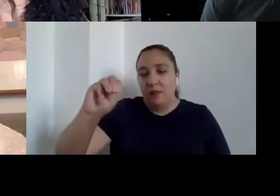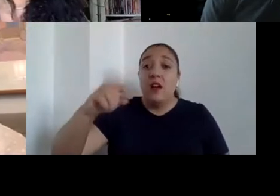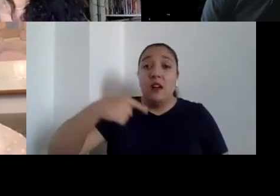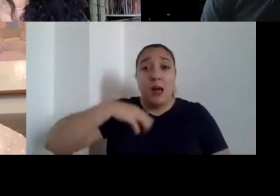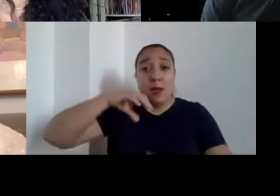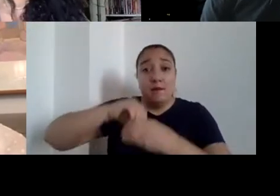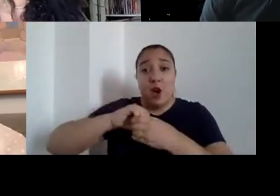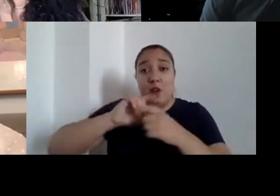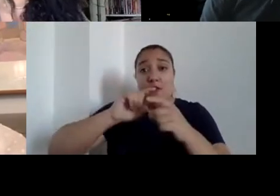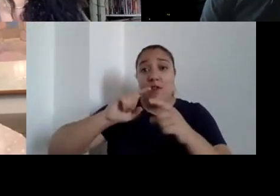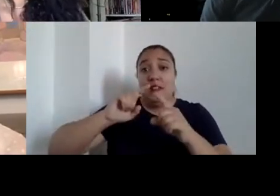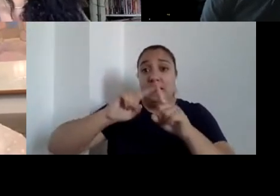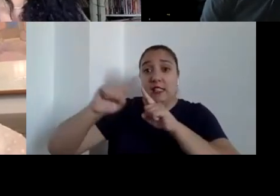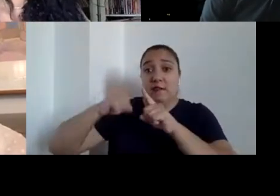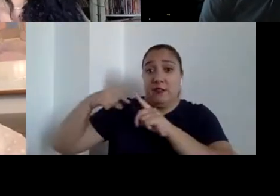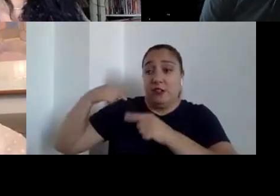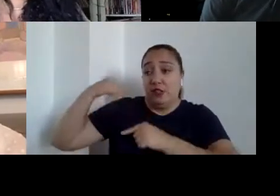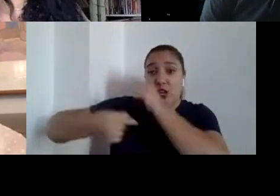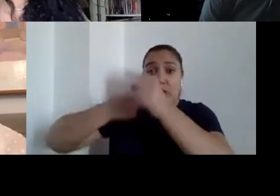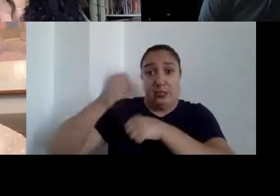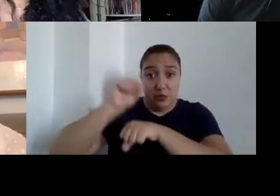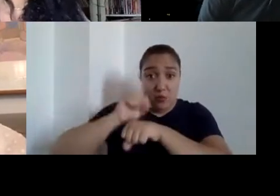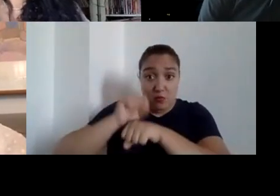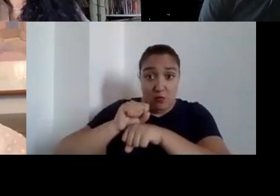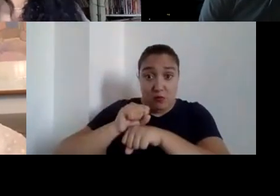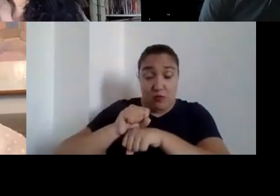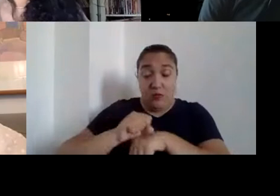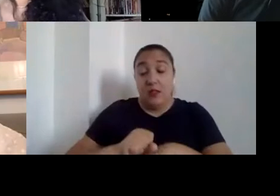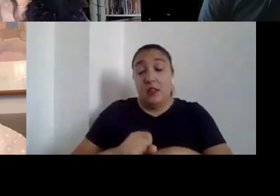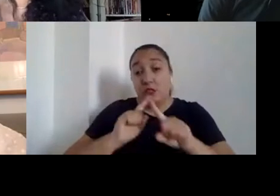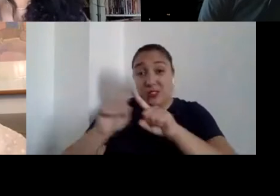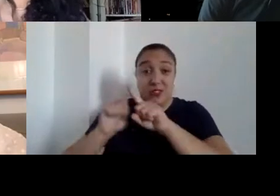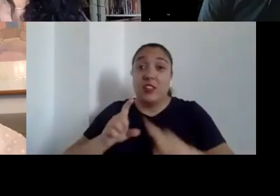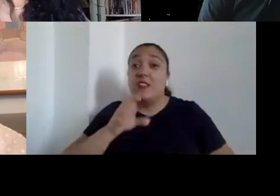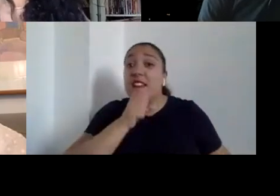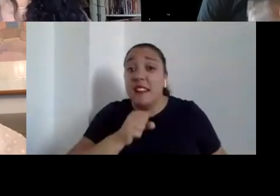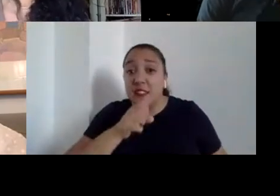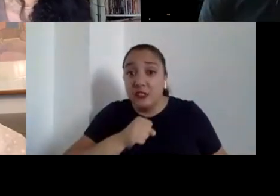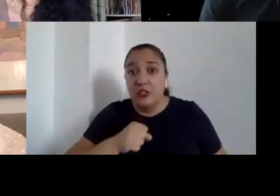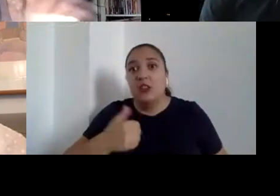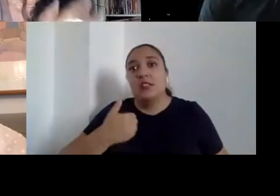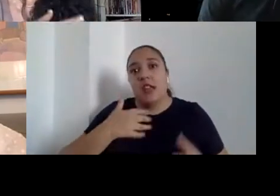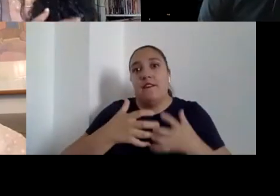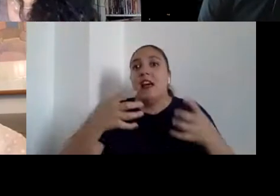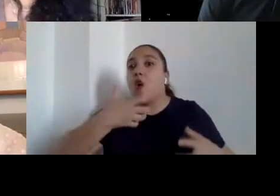lot of aging and there are all these elders in Harlem, let's invite all of them, let's